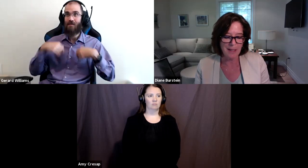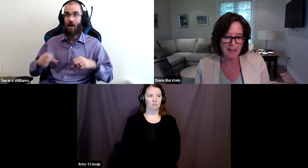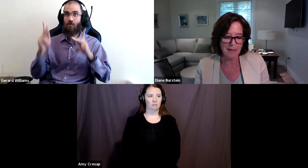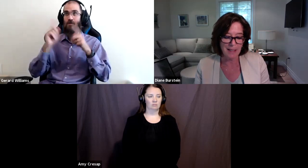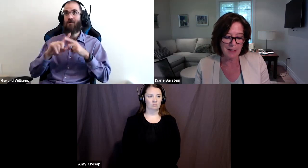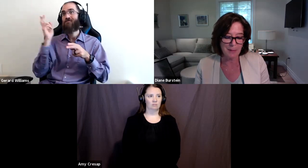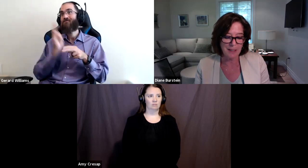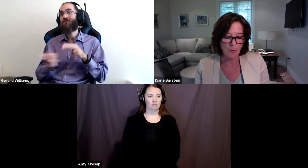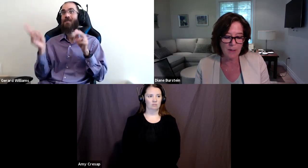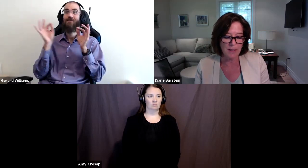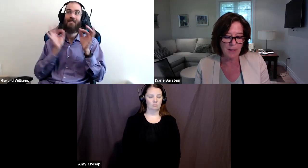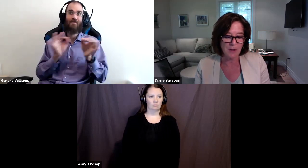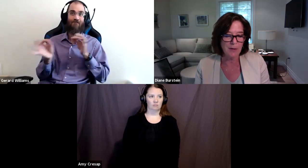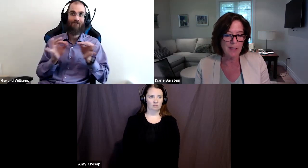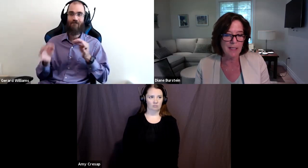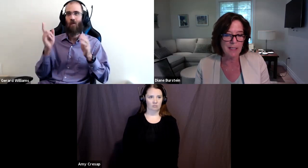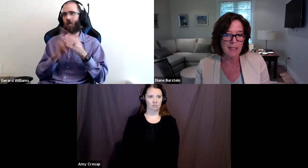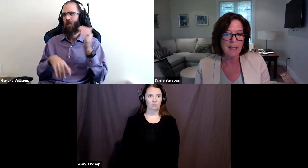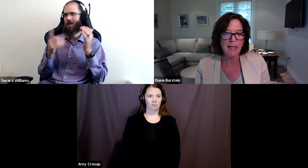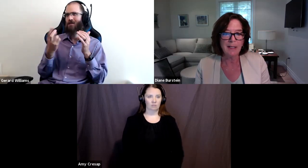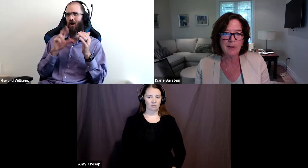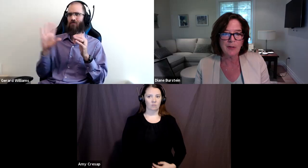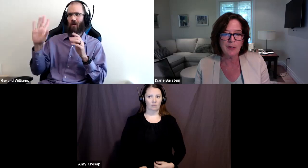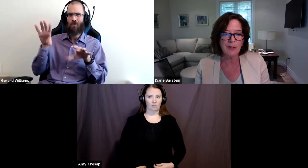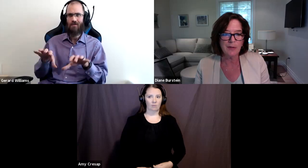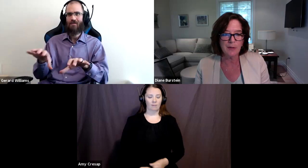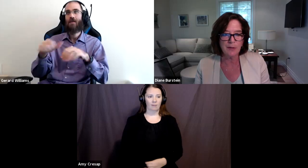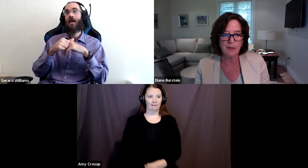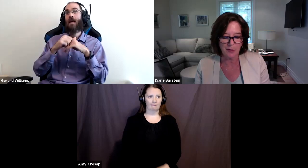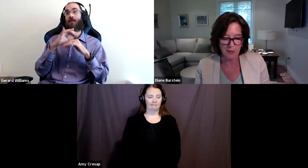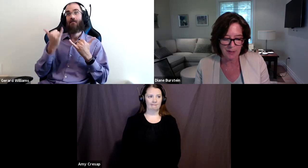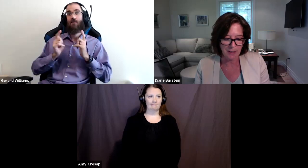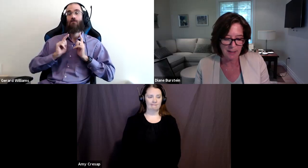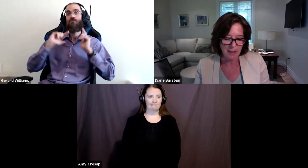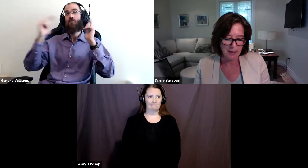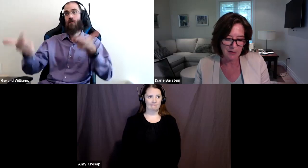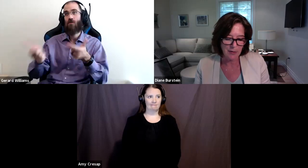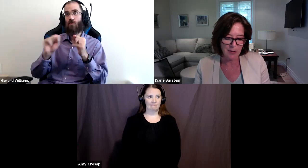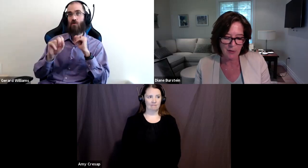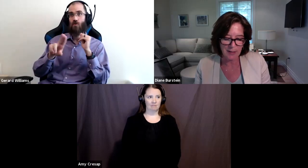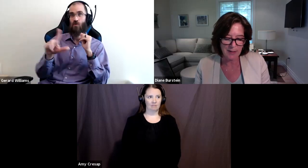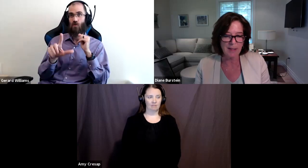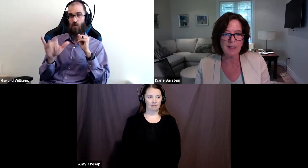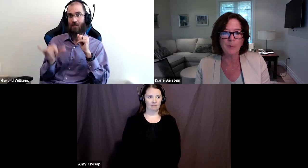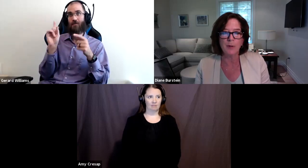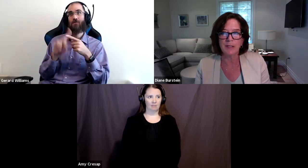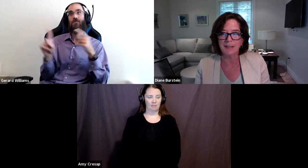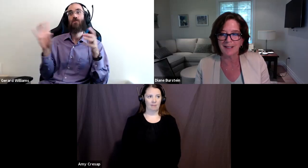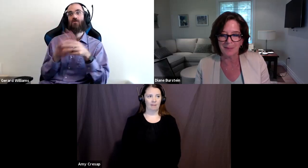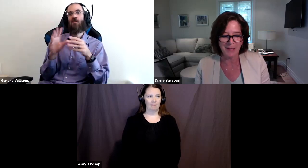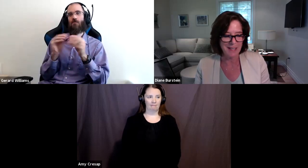and explain what DRO does and I'll turn it over to Suzy to address this in more detail.